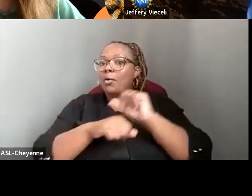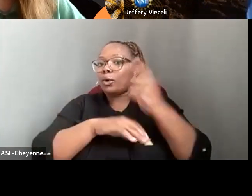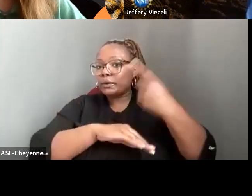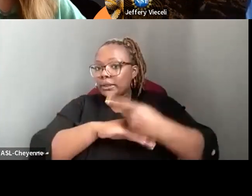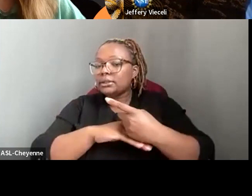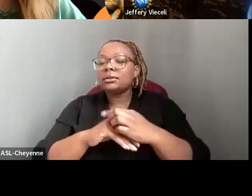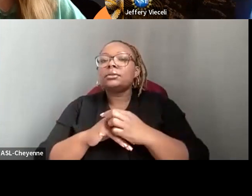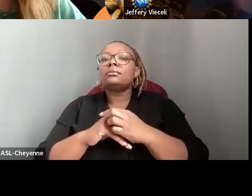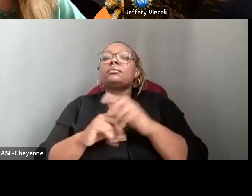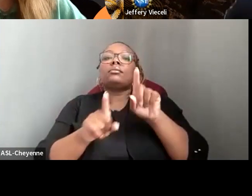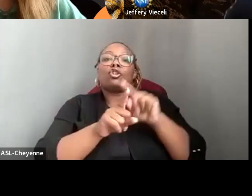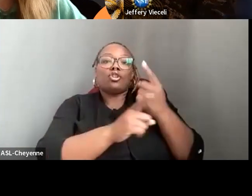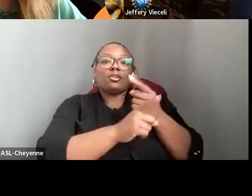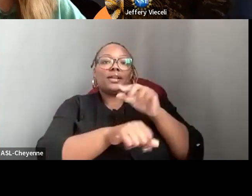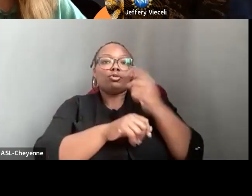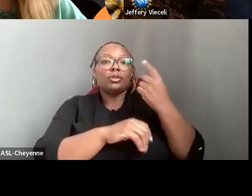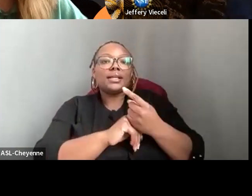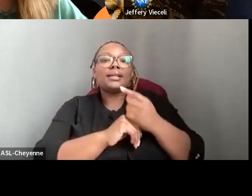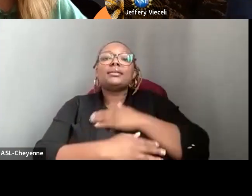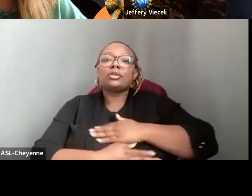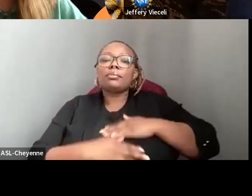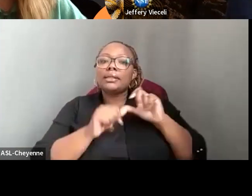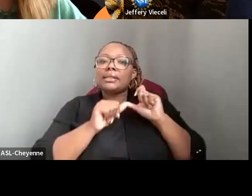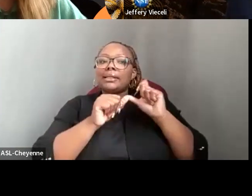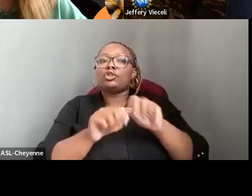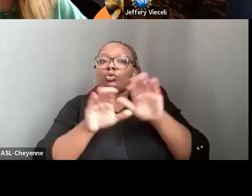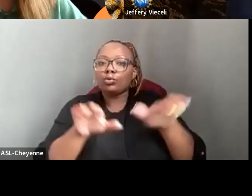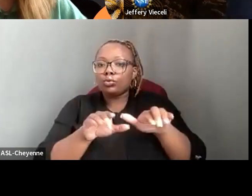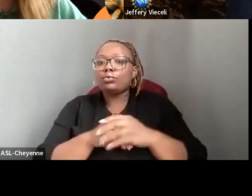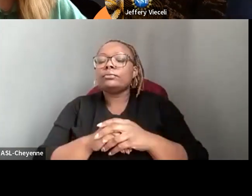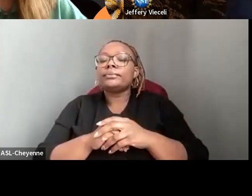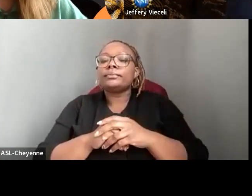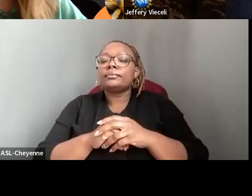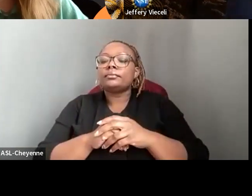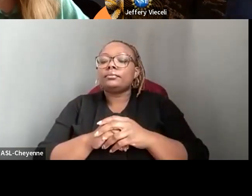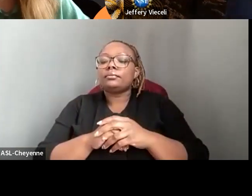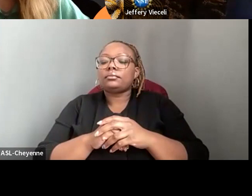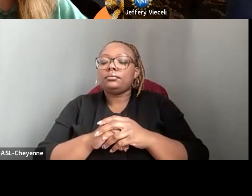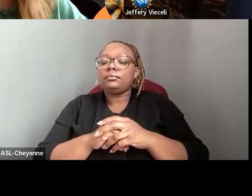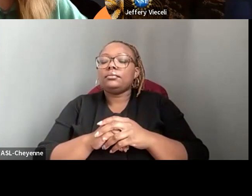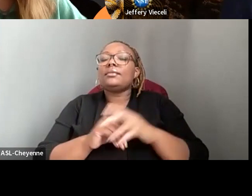in a regular workday, so please continue to do that. This comes into reasonableness.